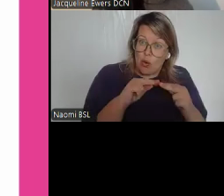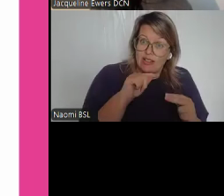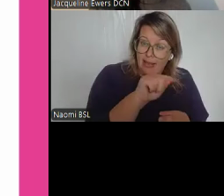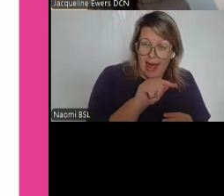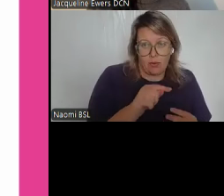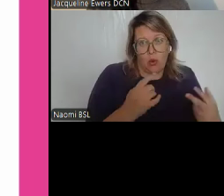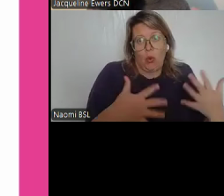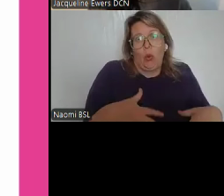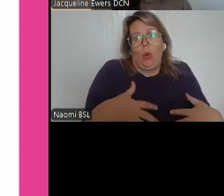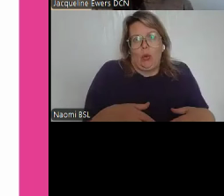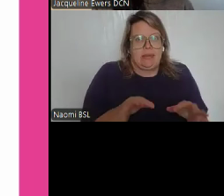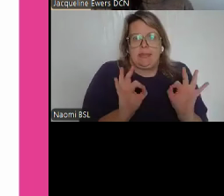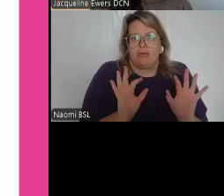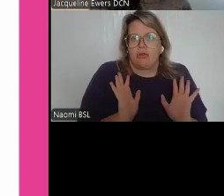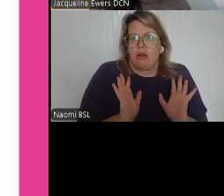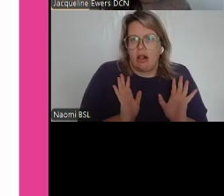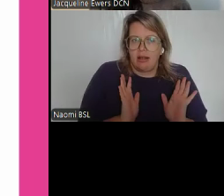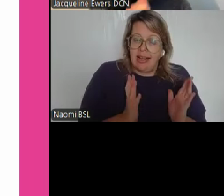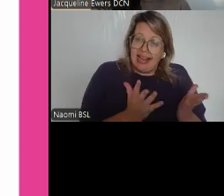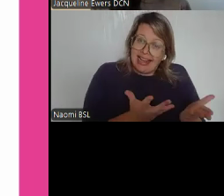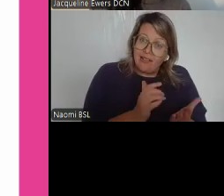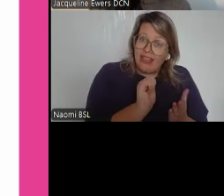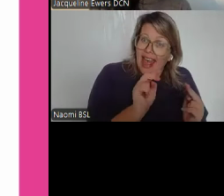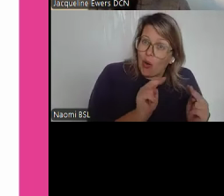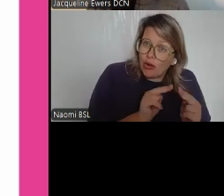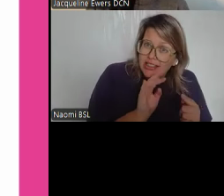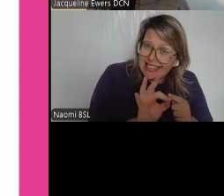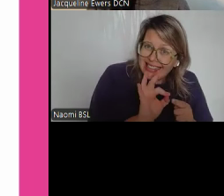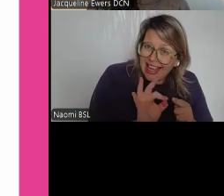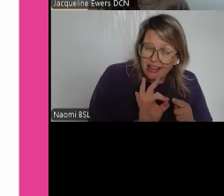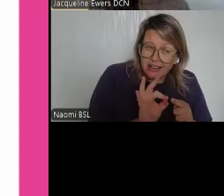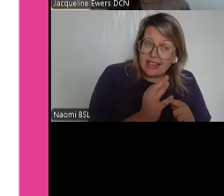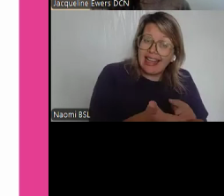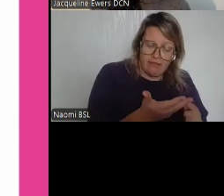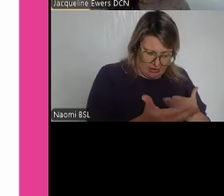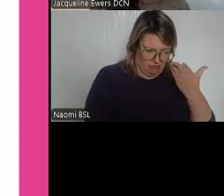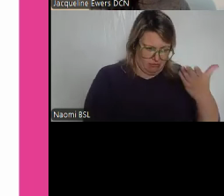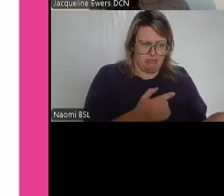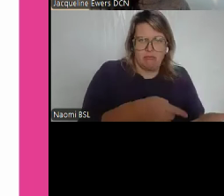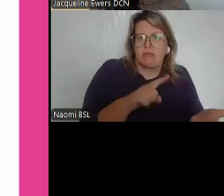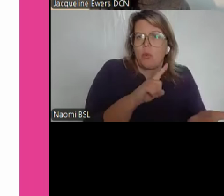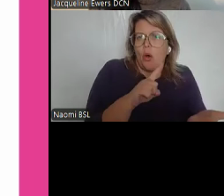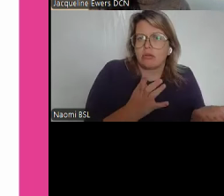by email, their contact details. What are you offering them in return? Why are they going to open your email